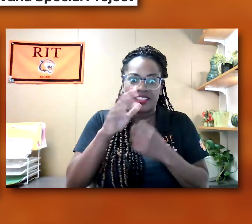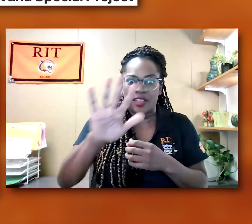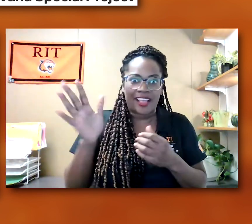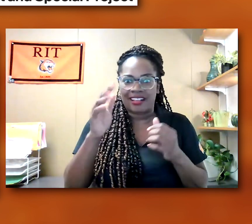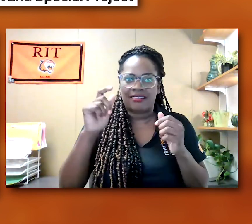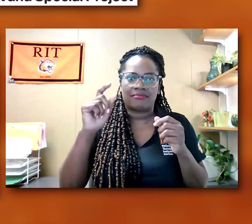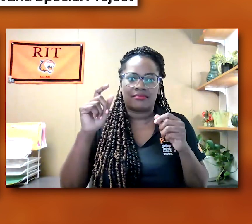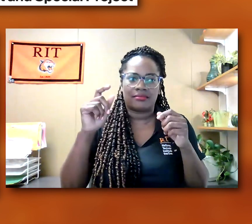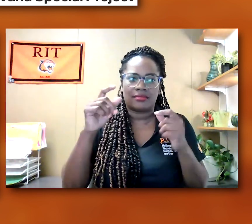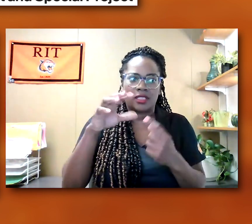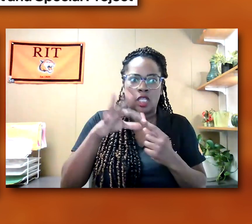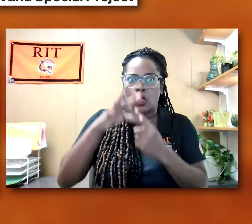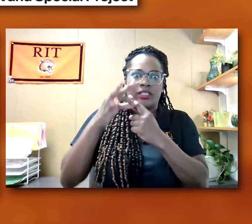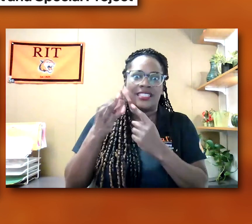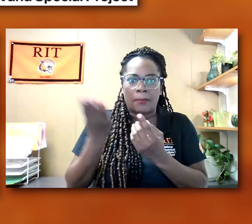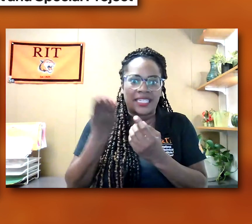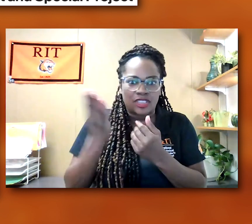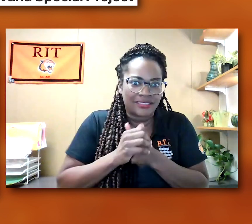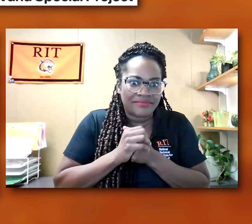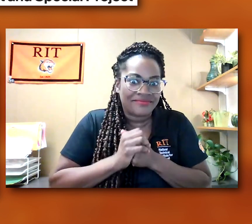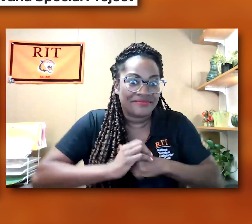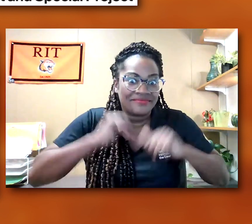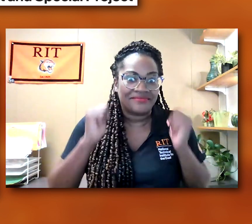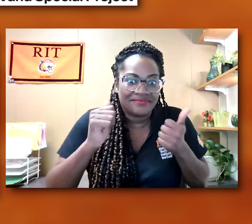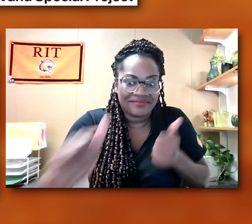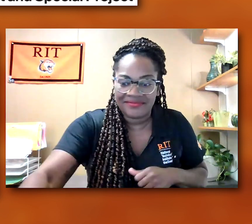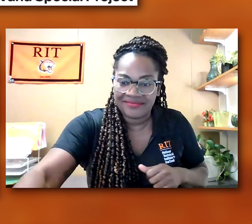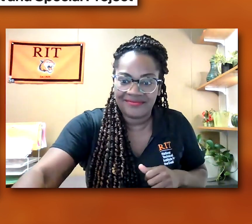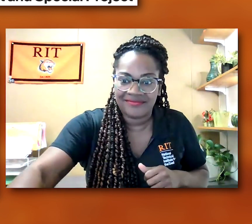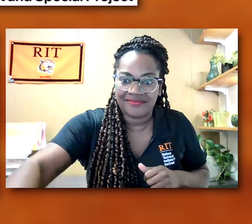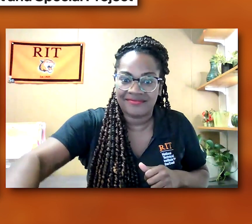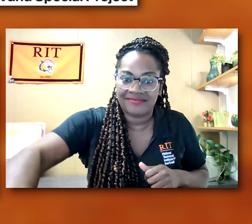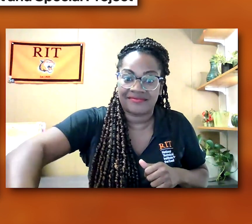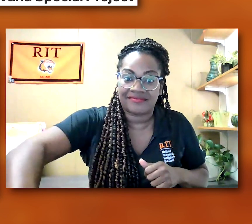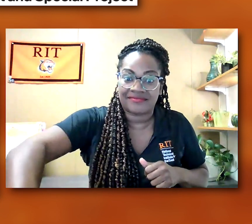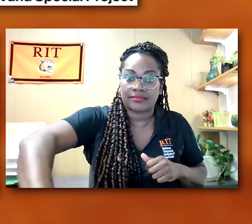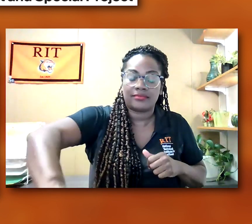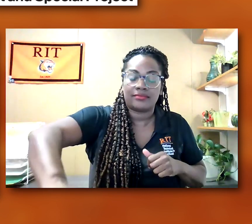I'm really looking forward to seeing what you all do for your unique egg drop designs.